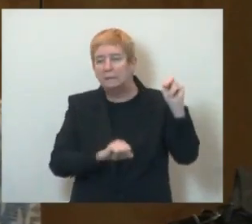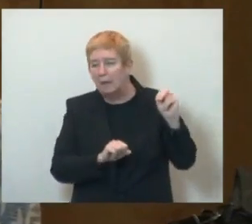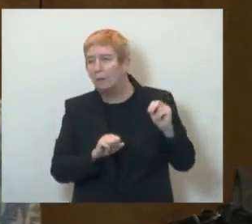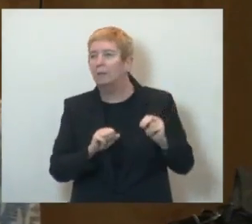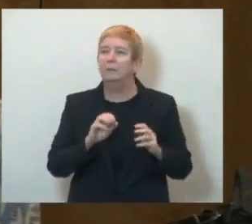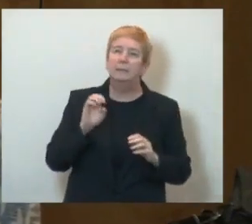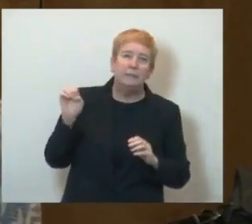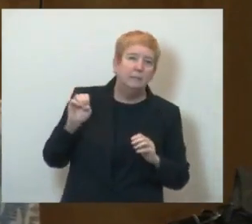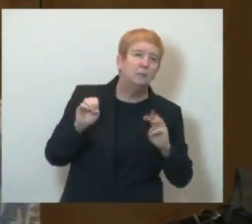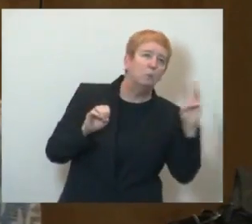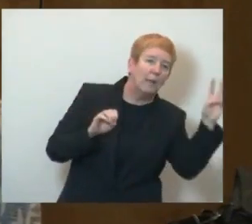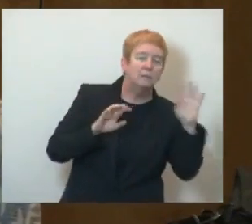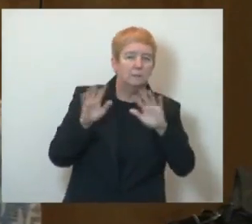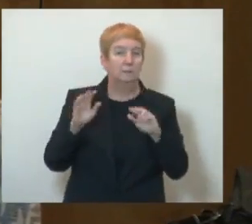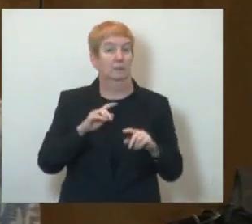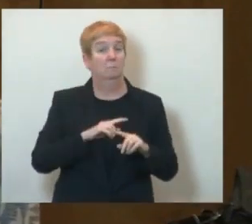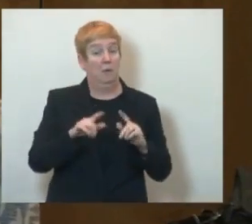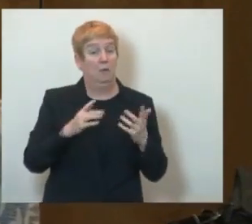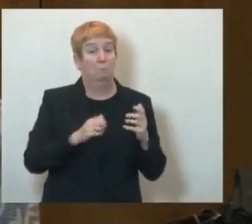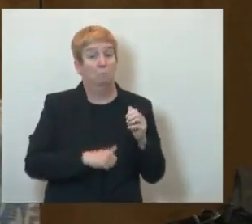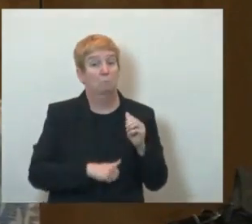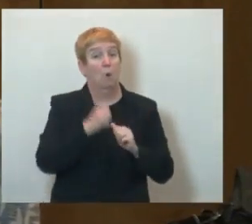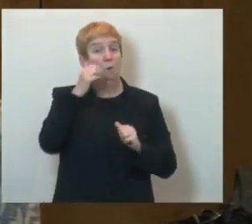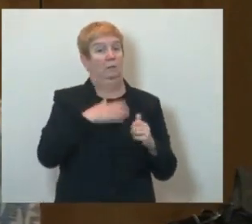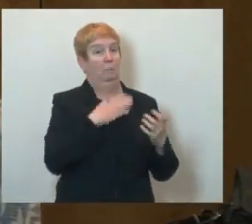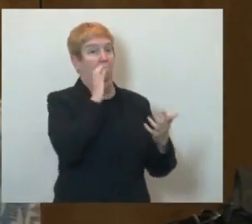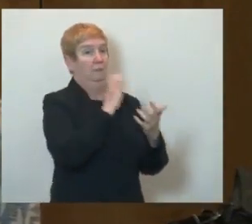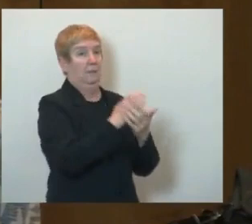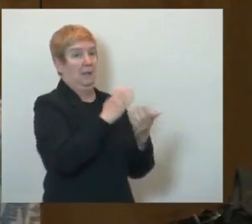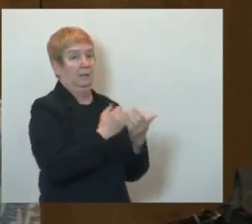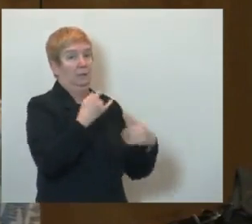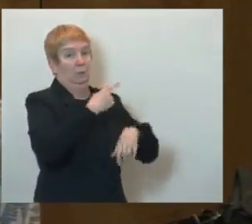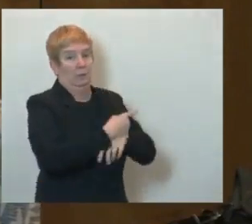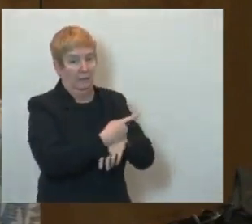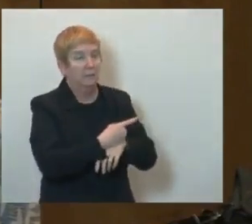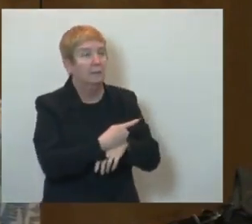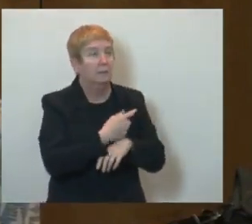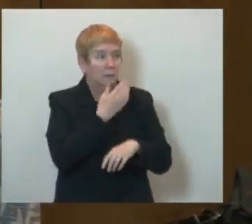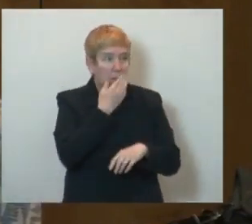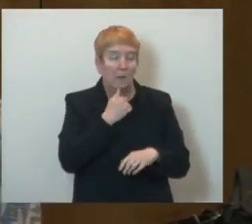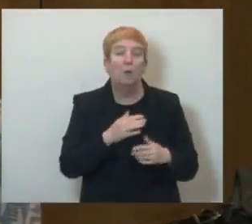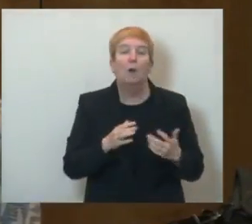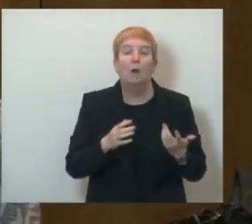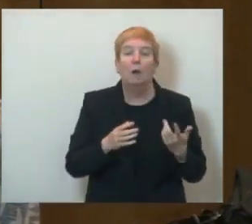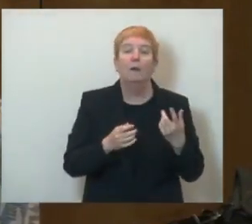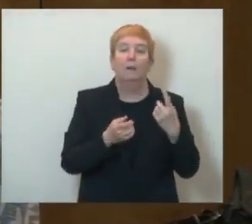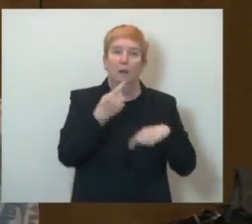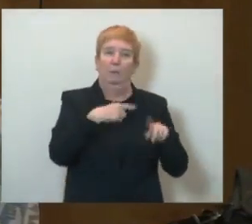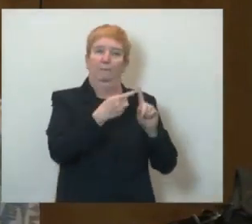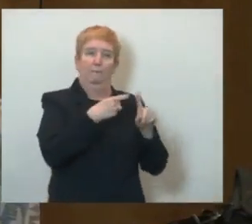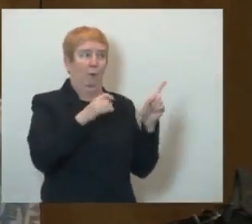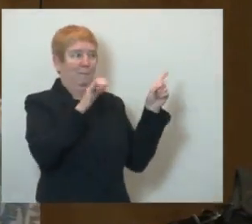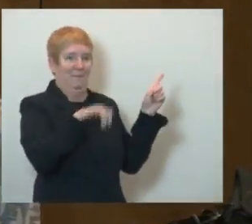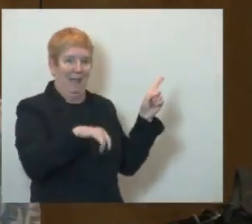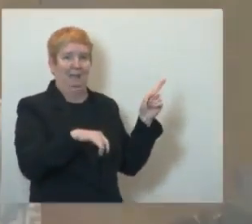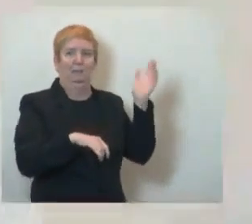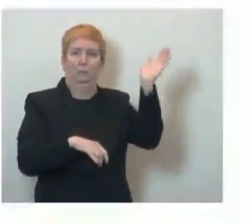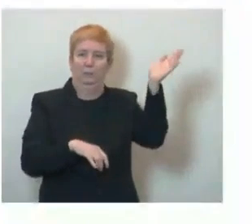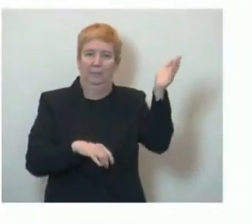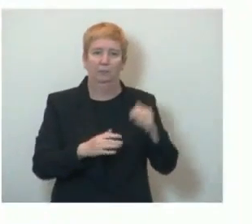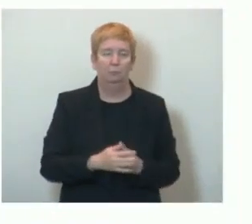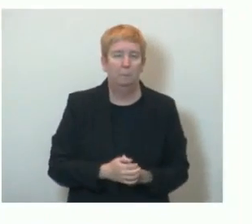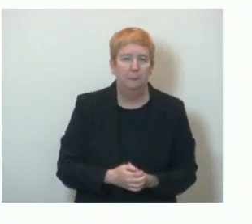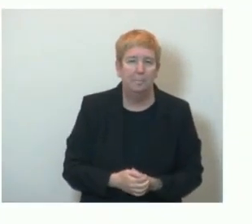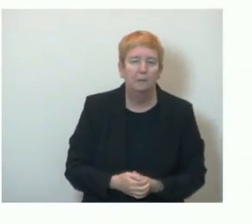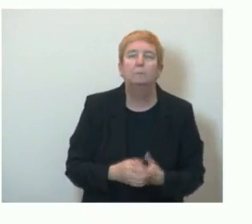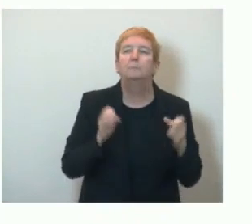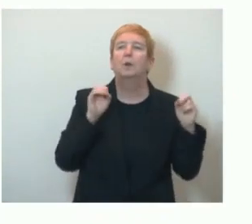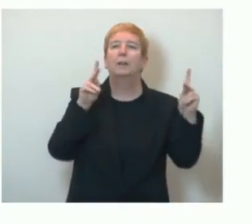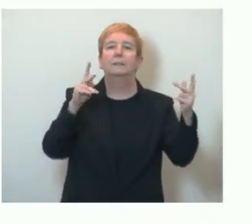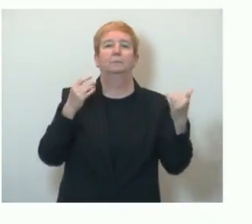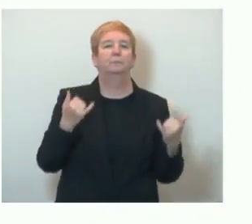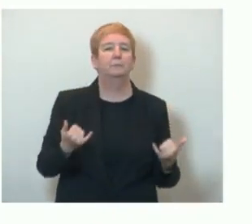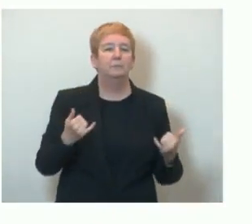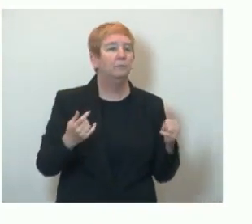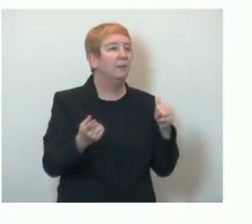YOU CAN SEE A LOT OF DETAILED INFORMATION ABOUT REGIONS OF THE STATE AND WHAT WE’RE LOOKING AT IN TERMS OF CASES AND IN FACT, ALMOST ALL THE SLIDES NOT ALL BUT ALMOST ALL THE SLIDES.